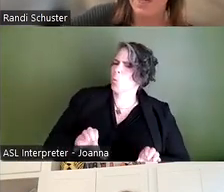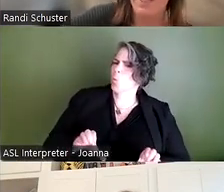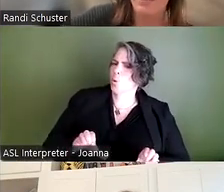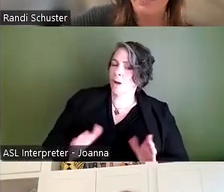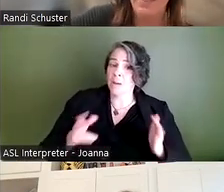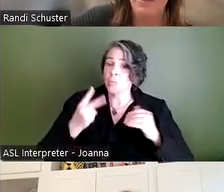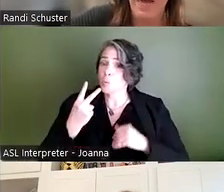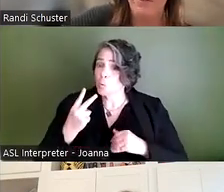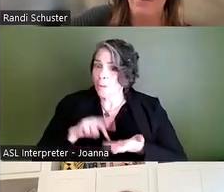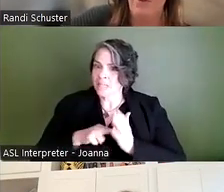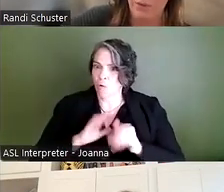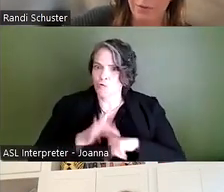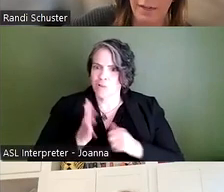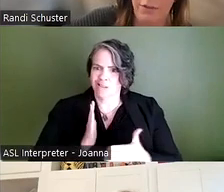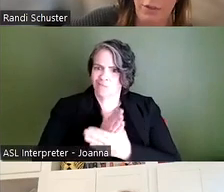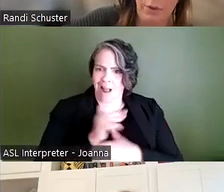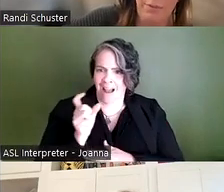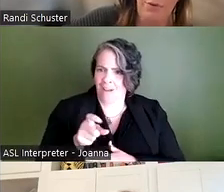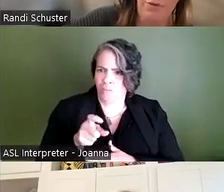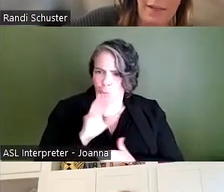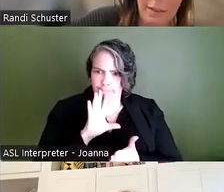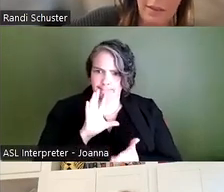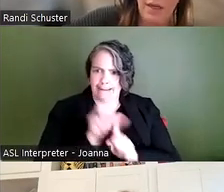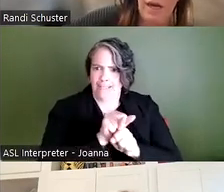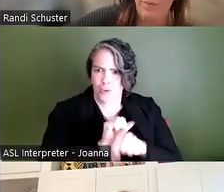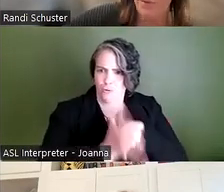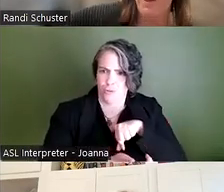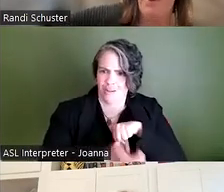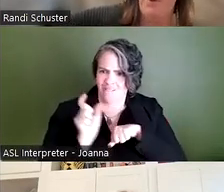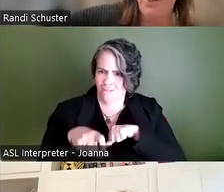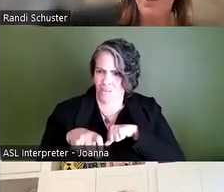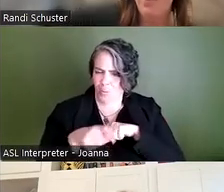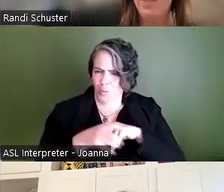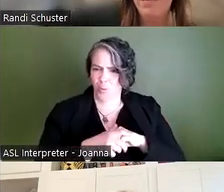And intervene on behalf those risk factors to try to prevent progression. So what I'm going